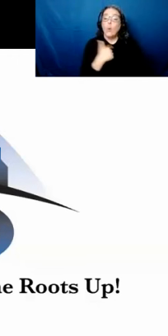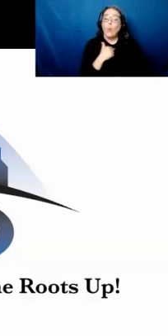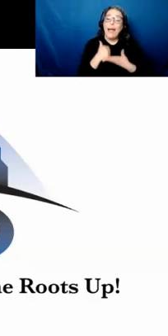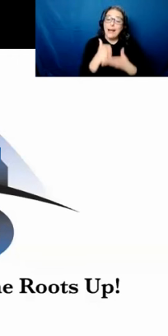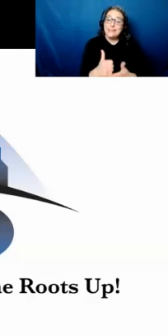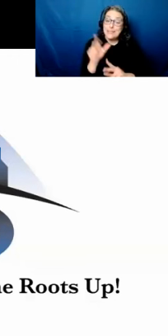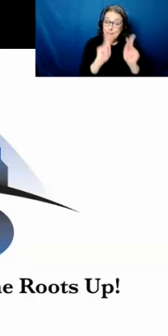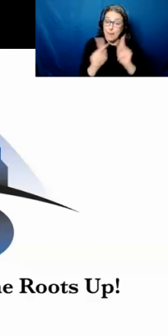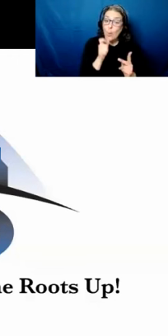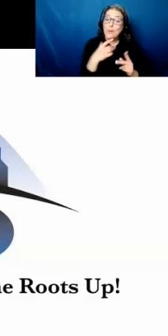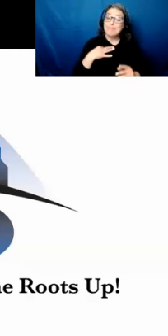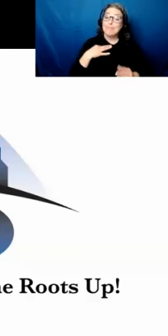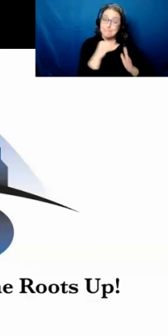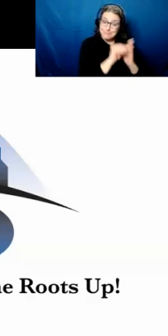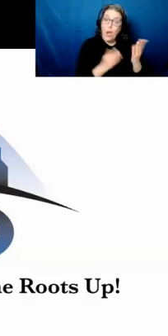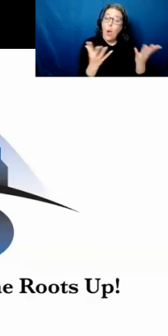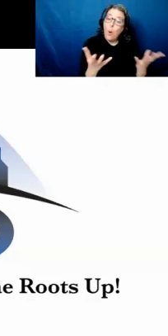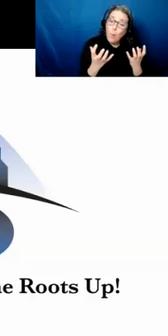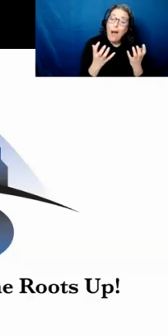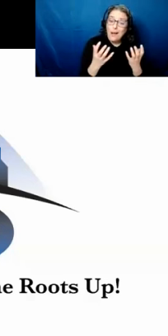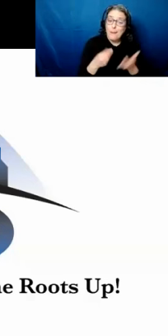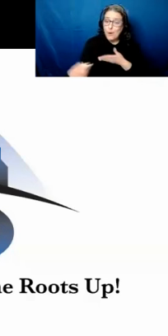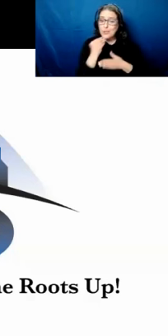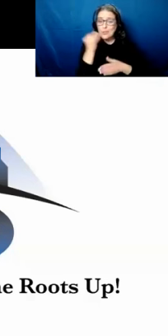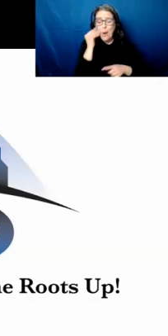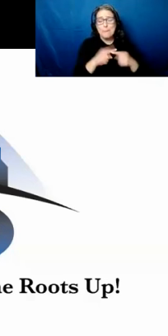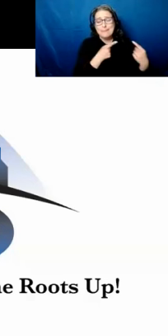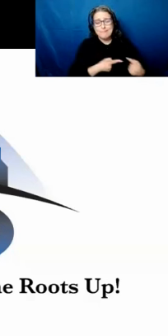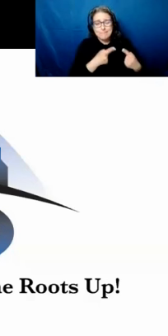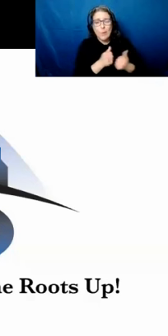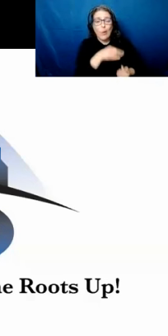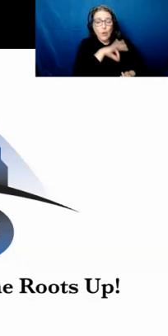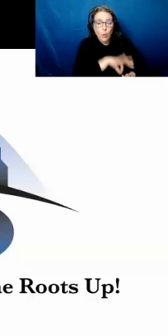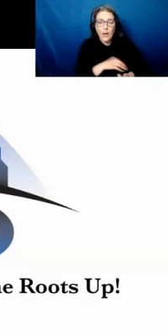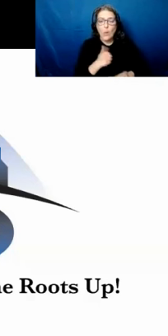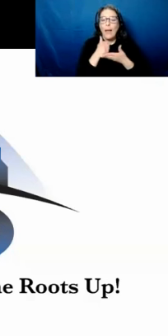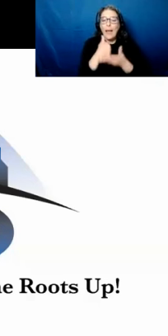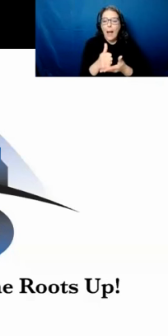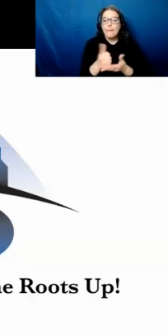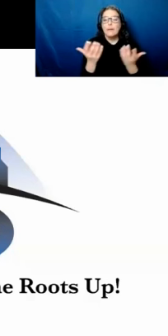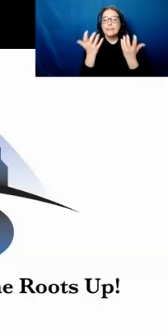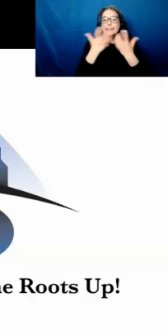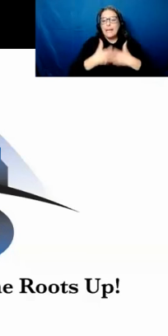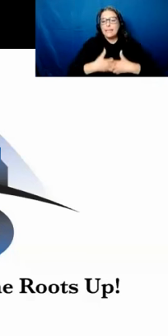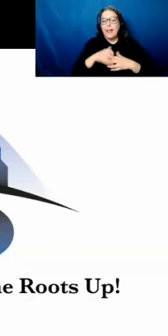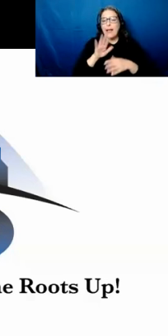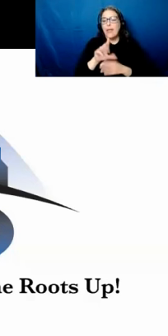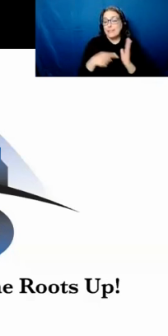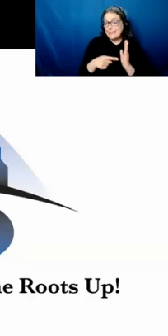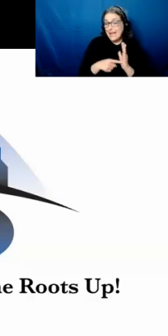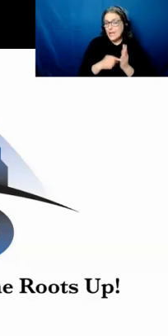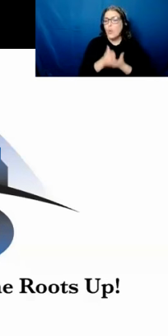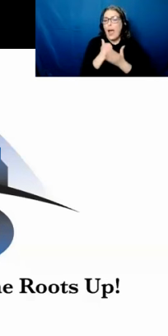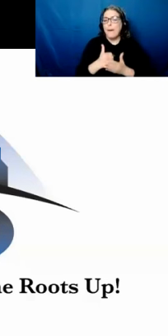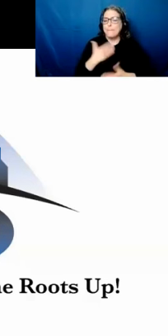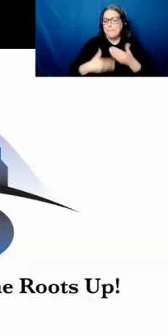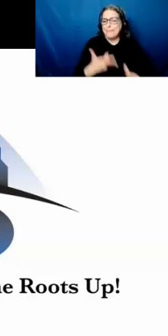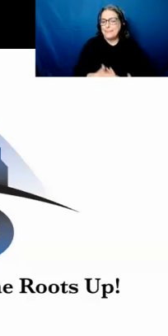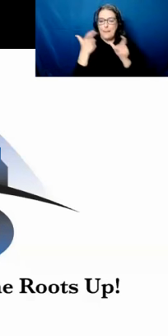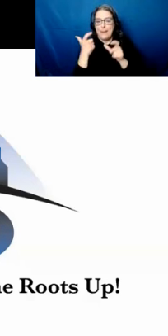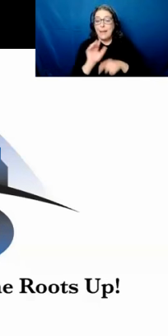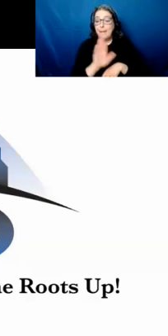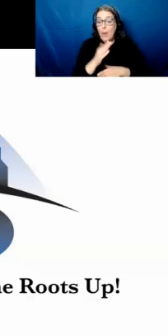These dollars do not come from CDBG funds but they are funds that we have been able to raise through other sources but we are able to use these funds to help participants in the city sponsored housing program.